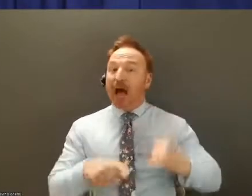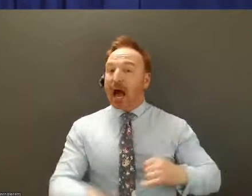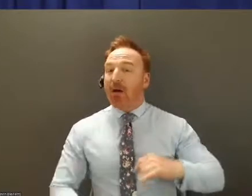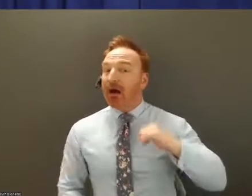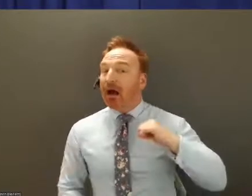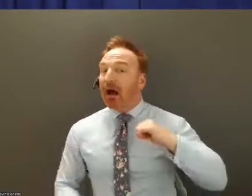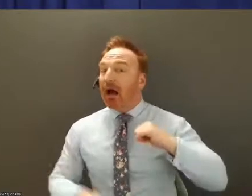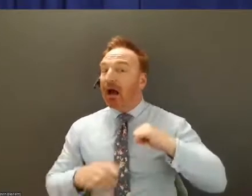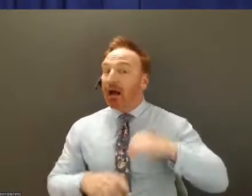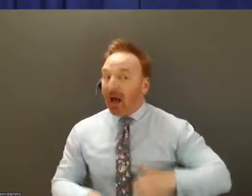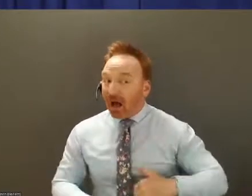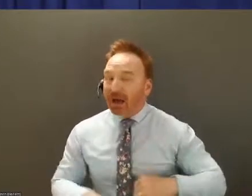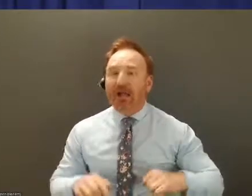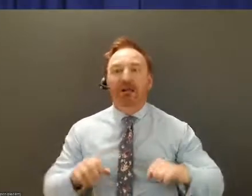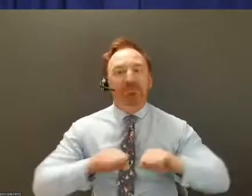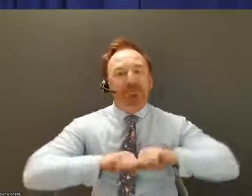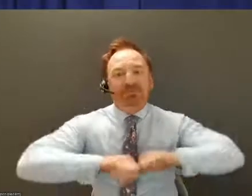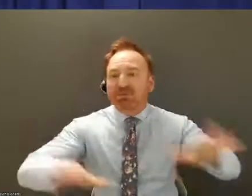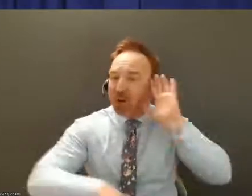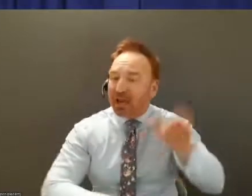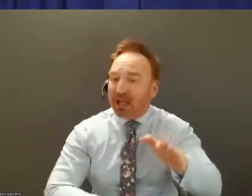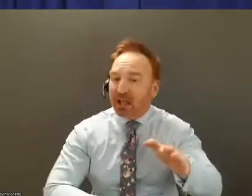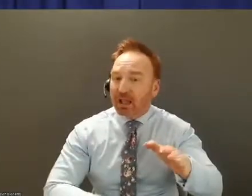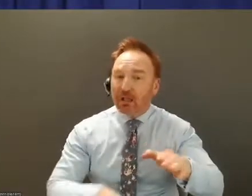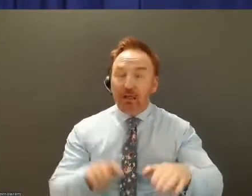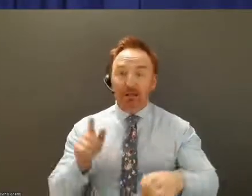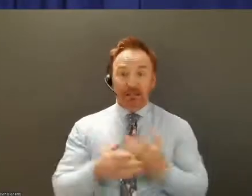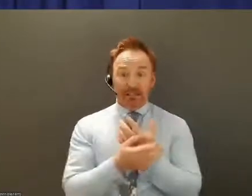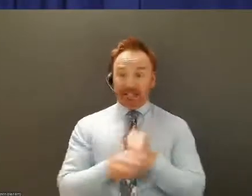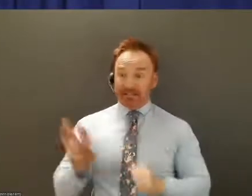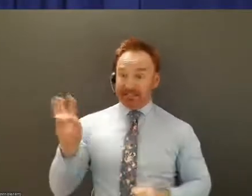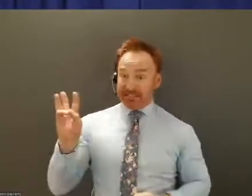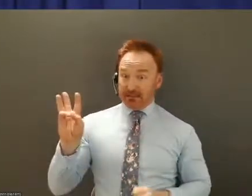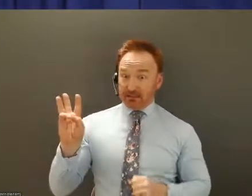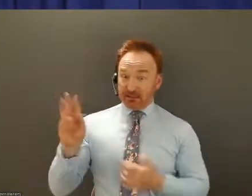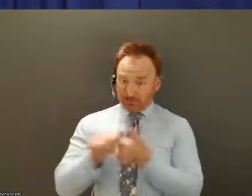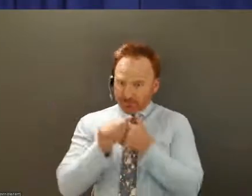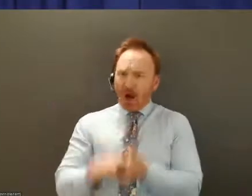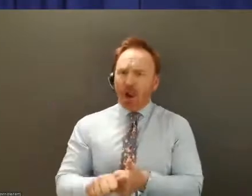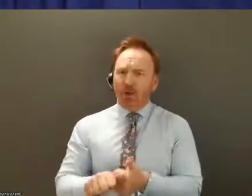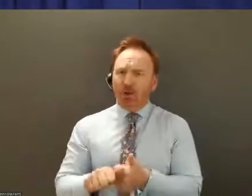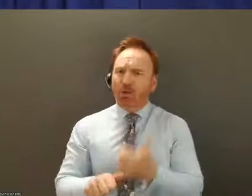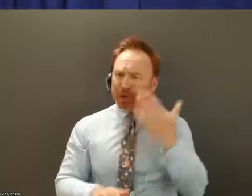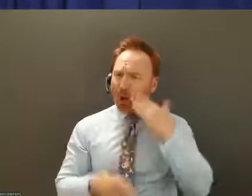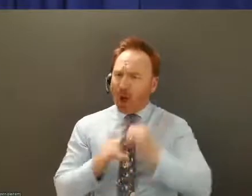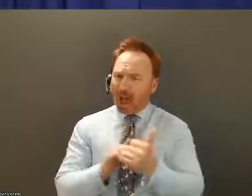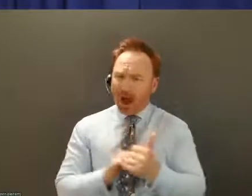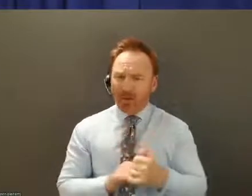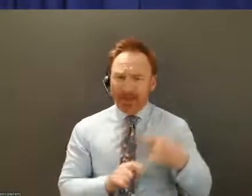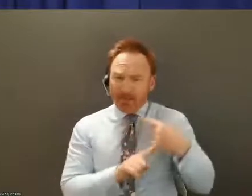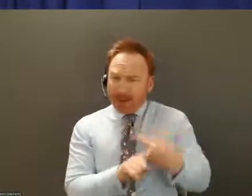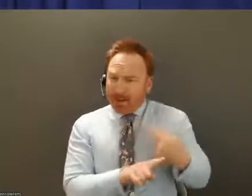mild. No one wants to get sick but you can take steps to protect